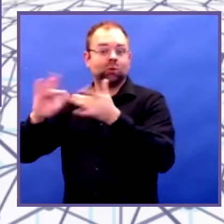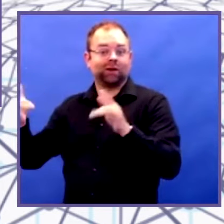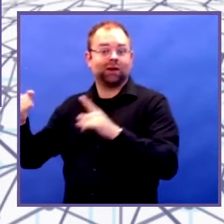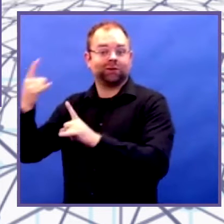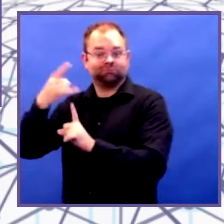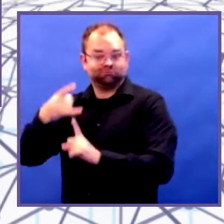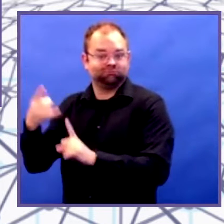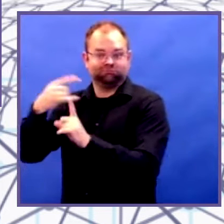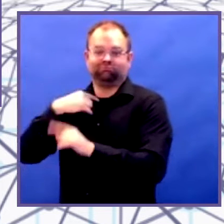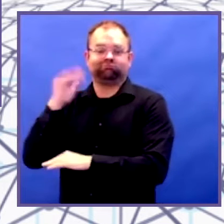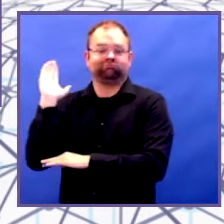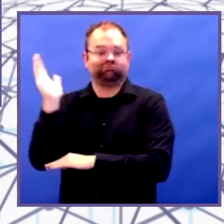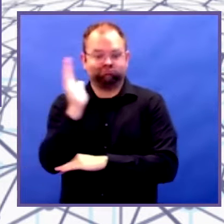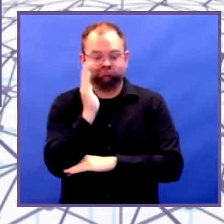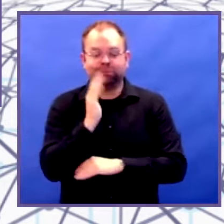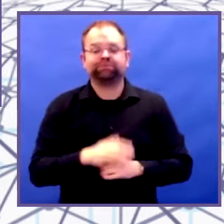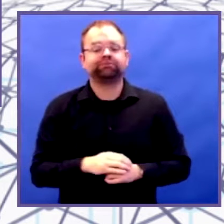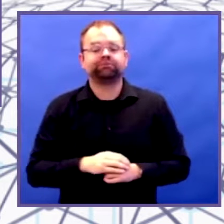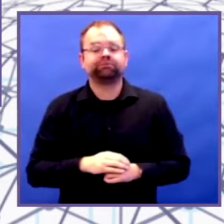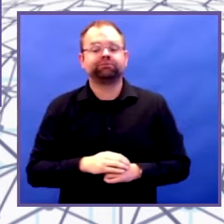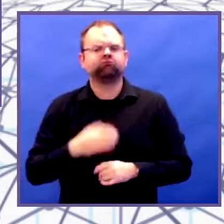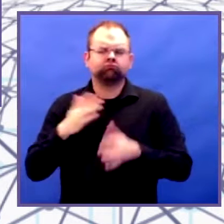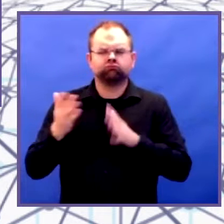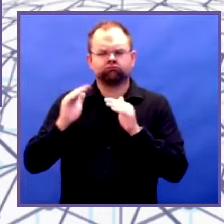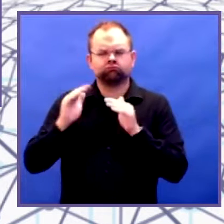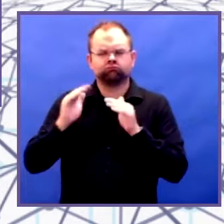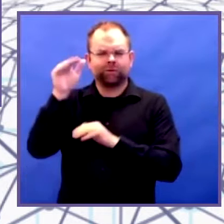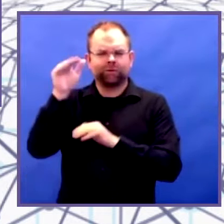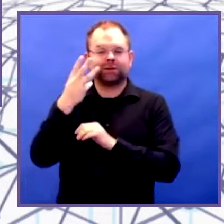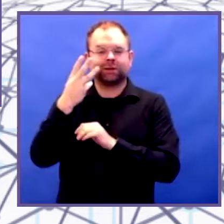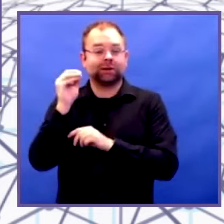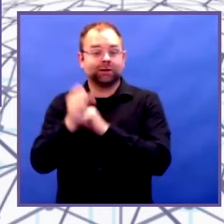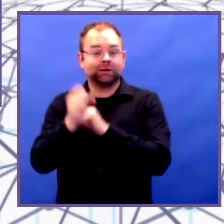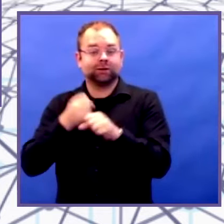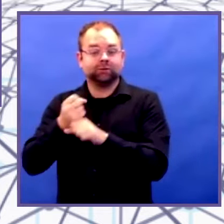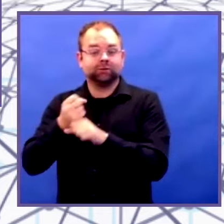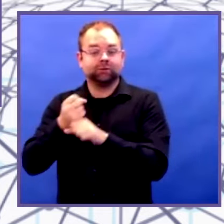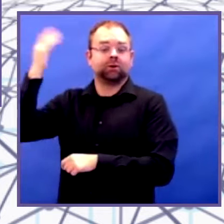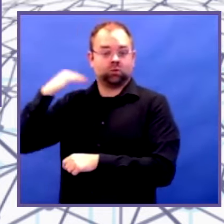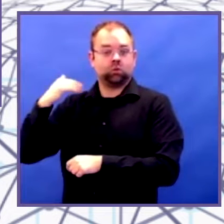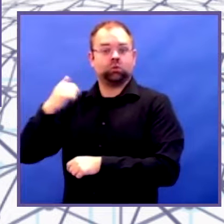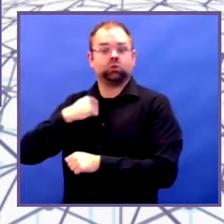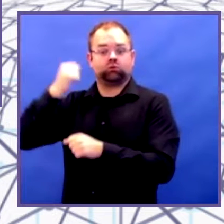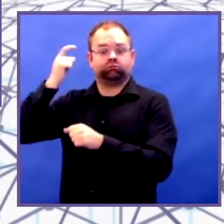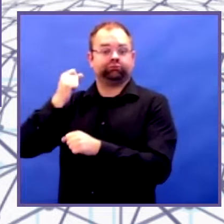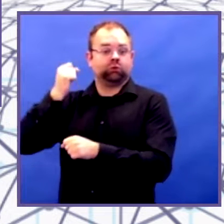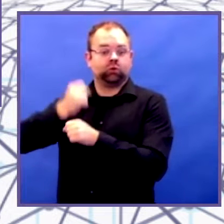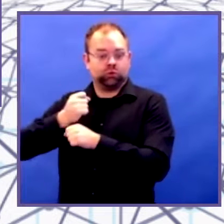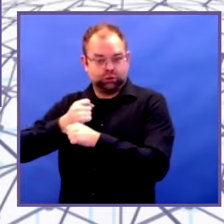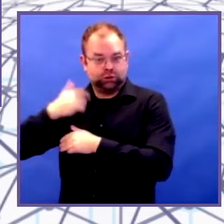Most used wheelchairs, some struggled to sit up without support and many were unable to speak.